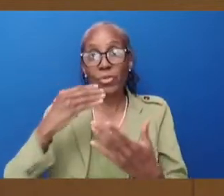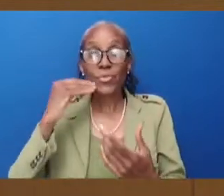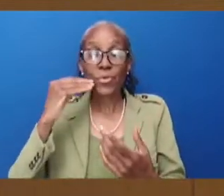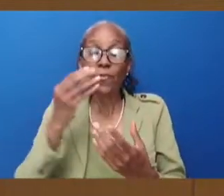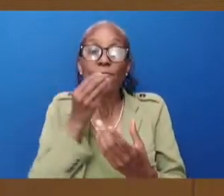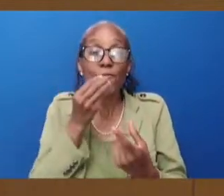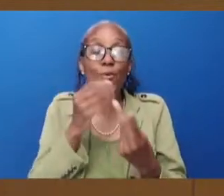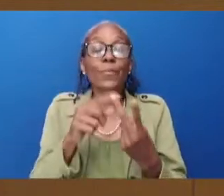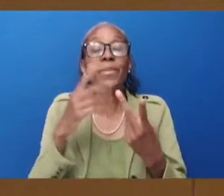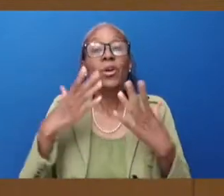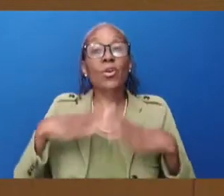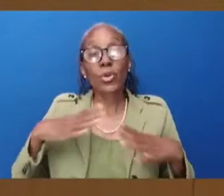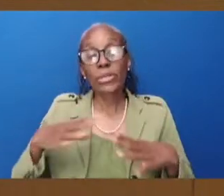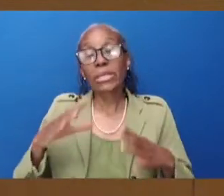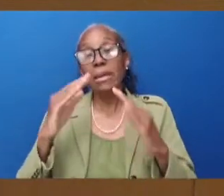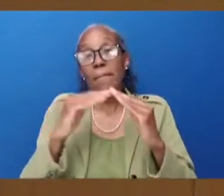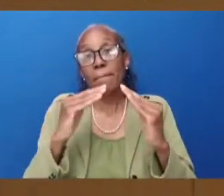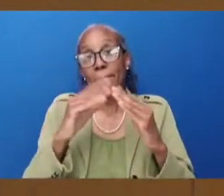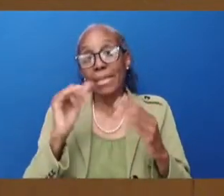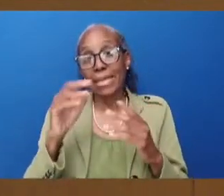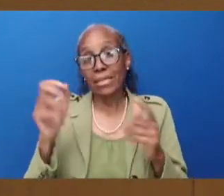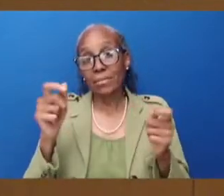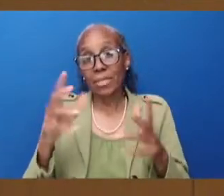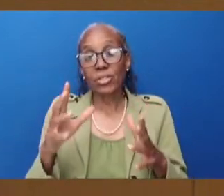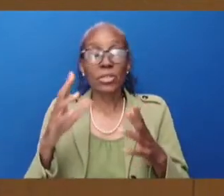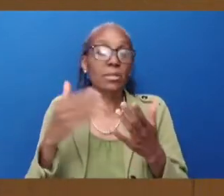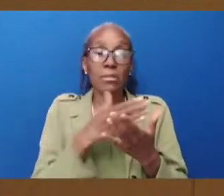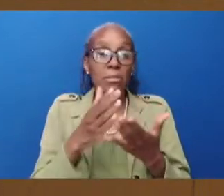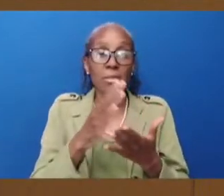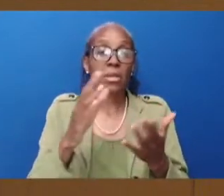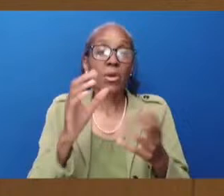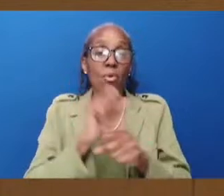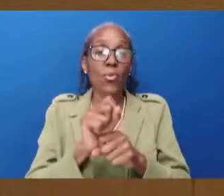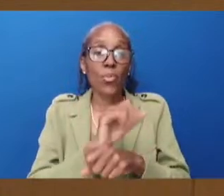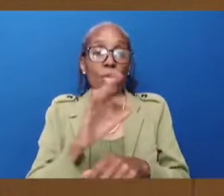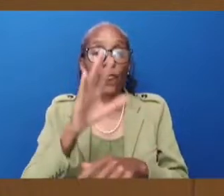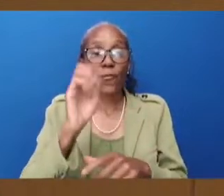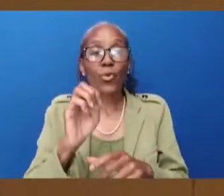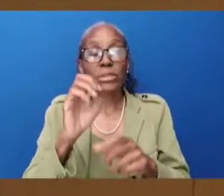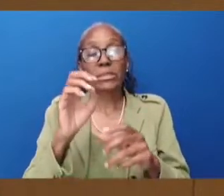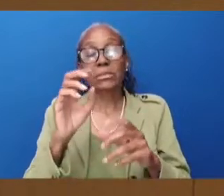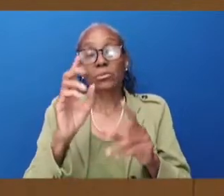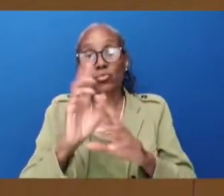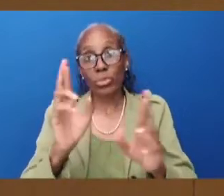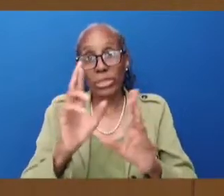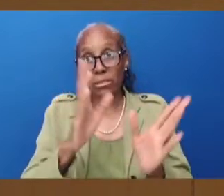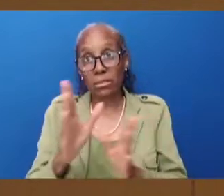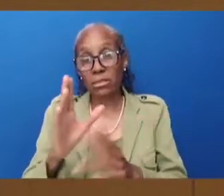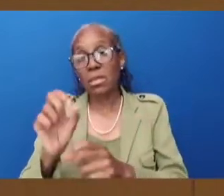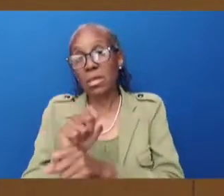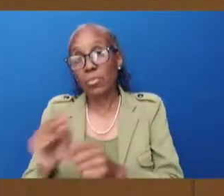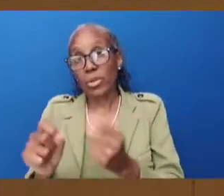LOCATION INTO A COMMUNITY